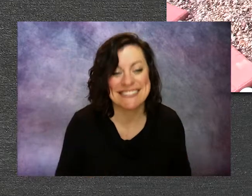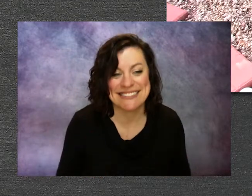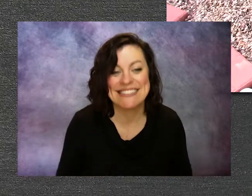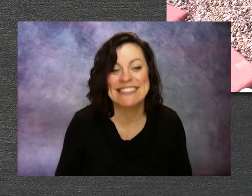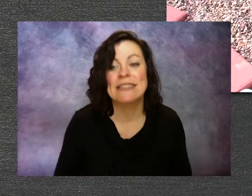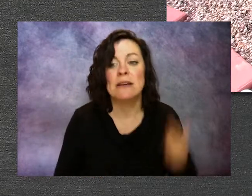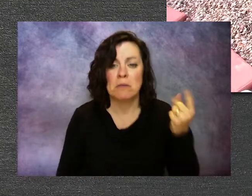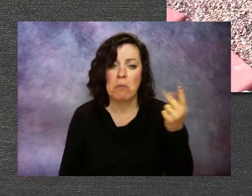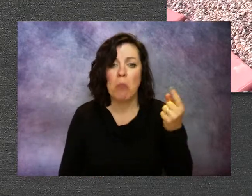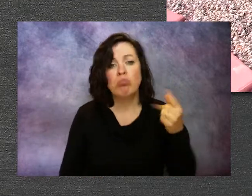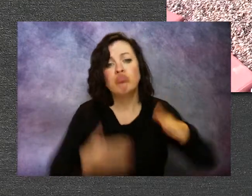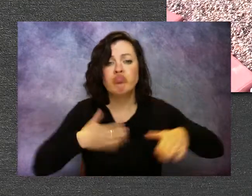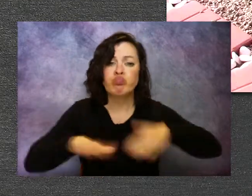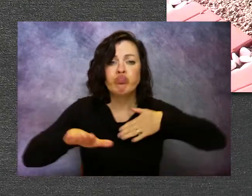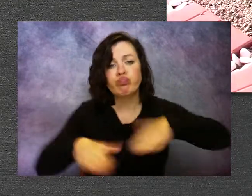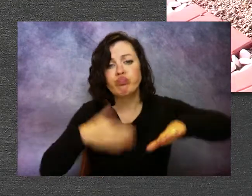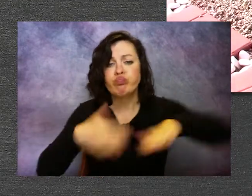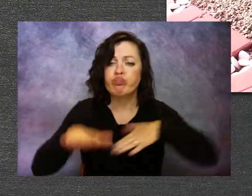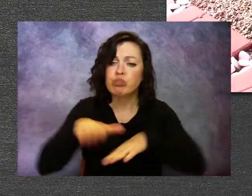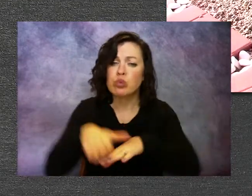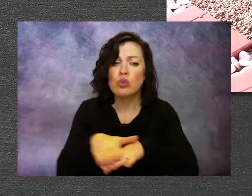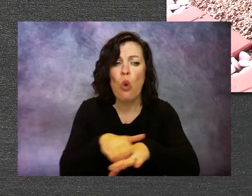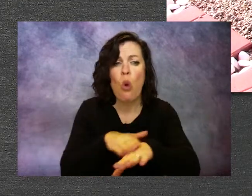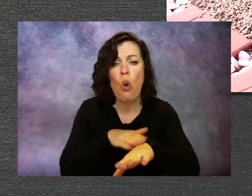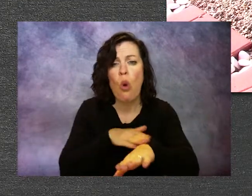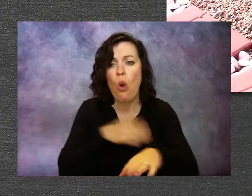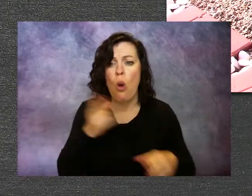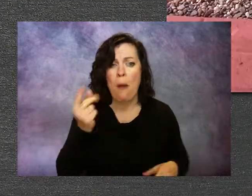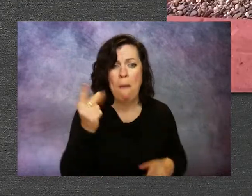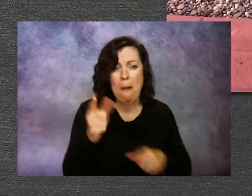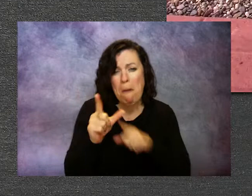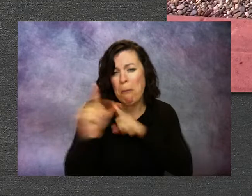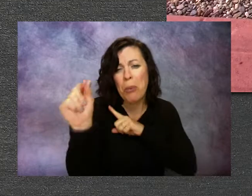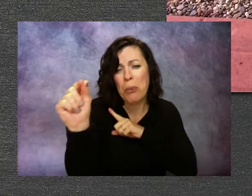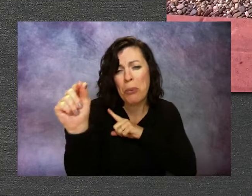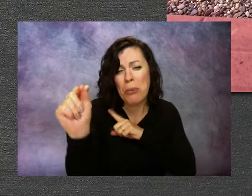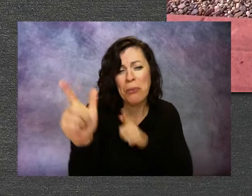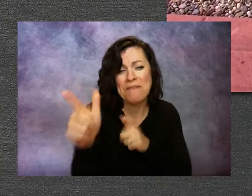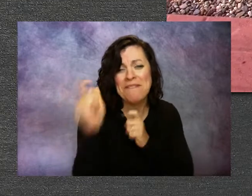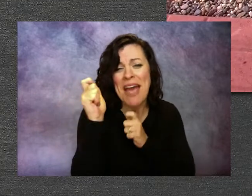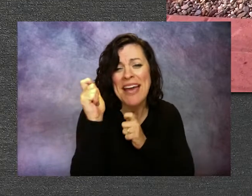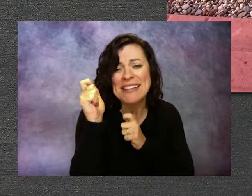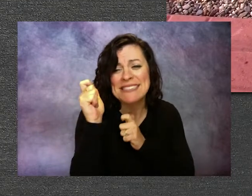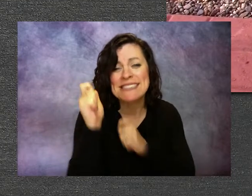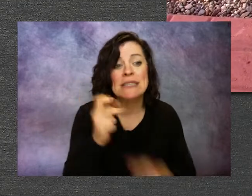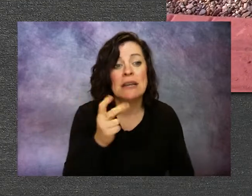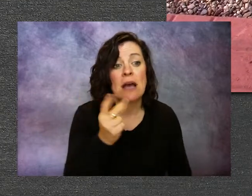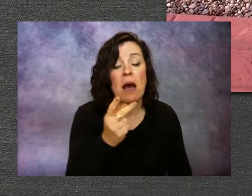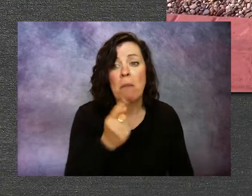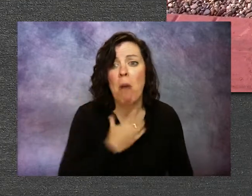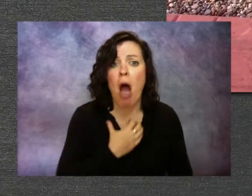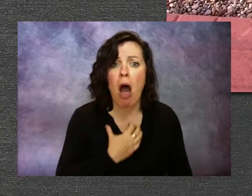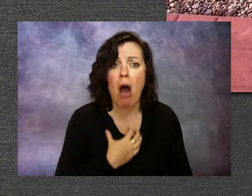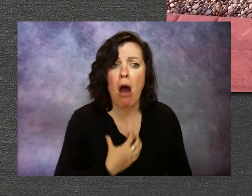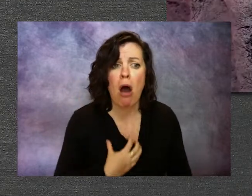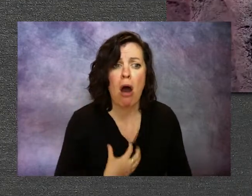Puppy, slow. Puppy going fast. Puppy, so hungry.